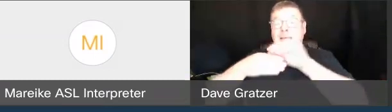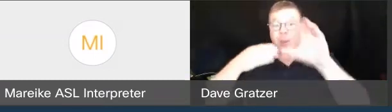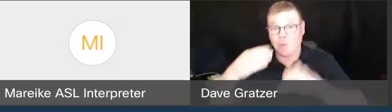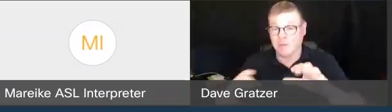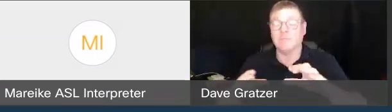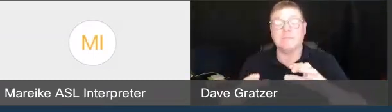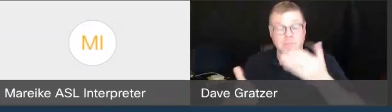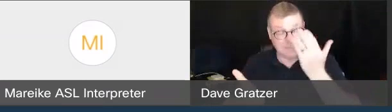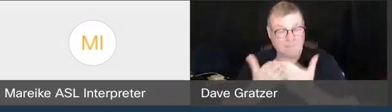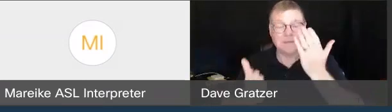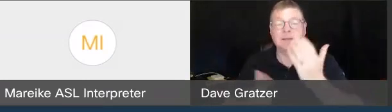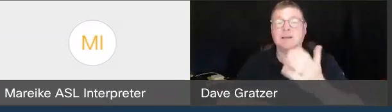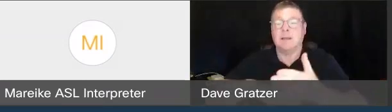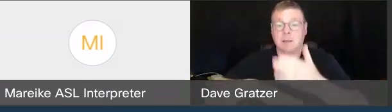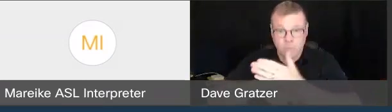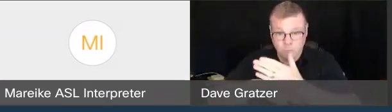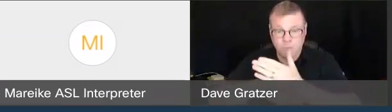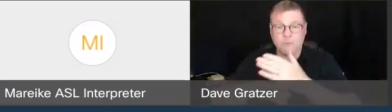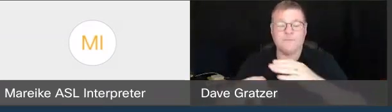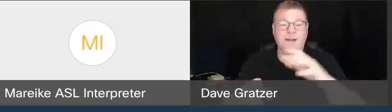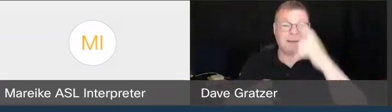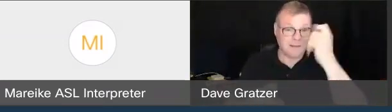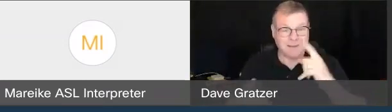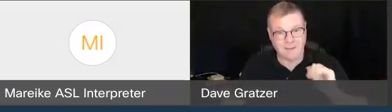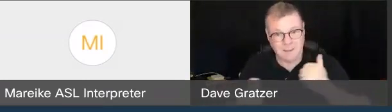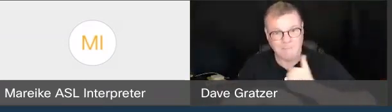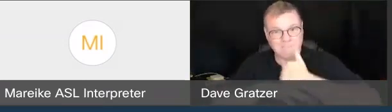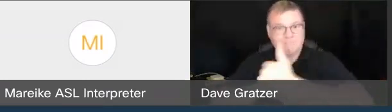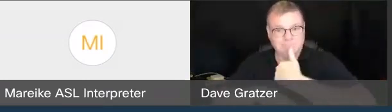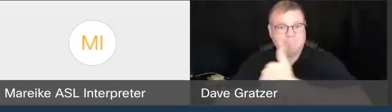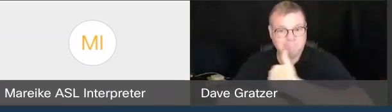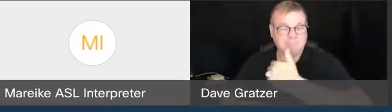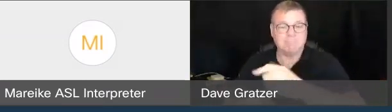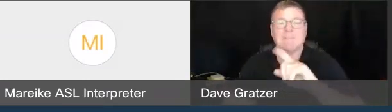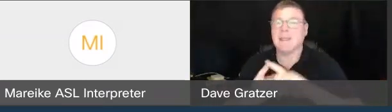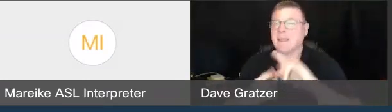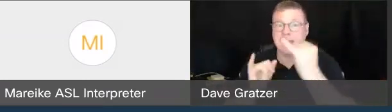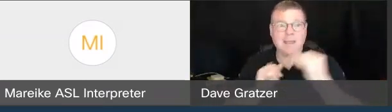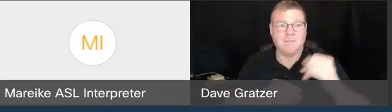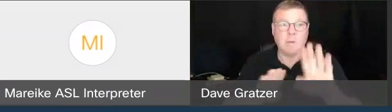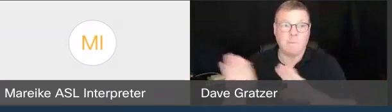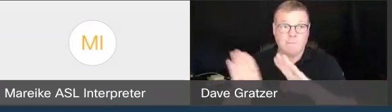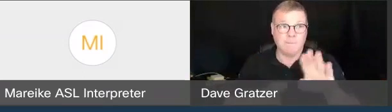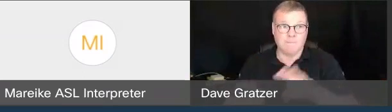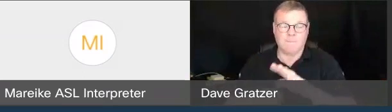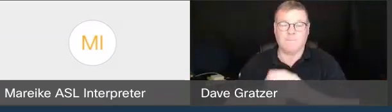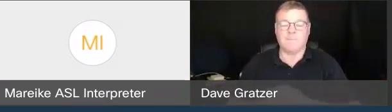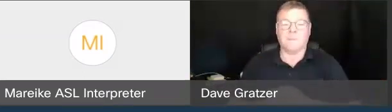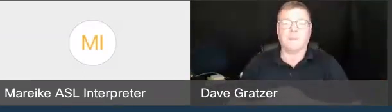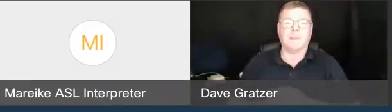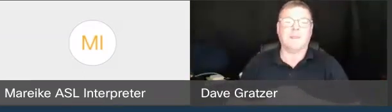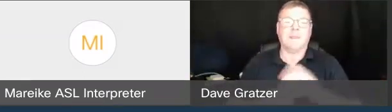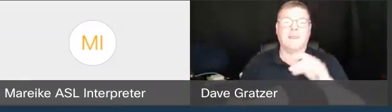there's improved recidivism, which think about that, is an individual behavior on the part of a